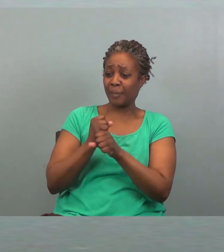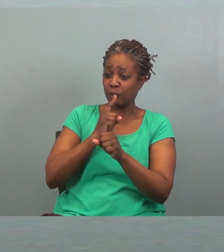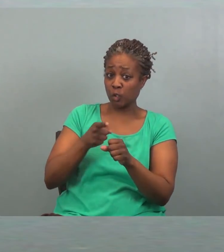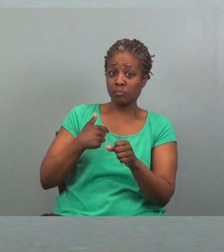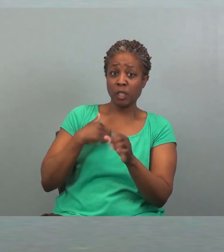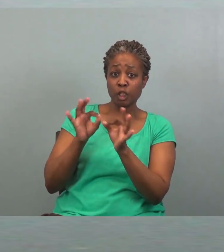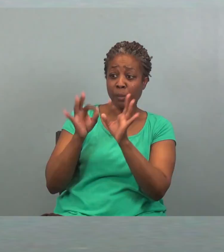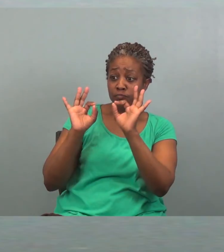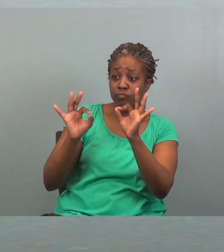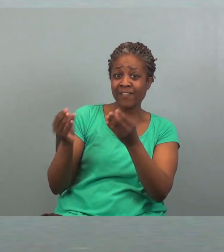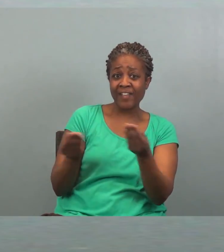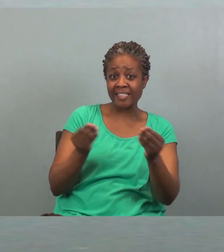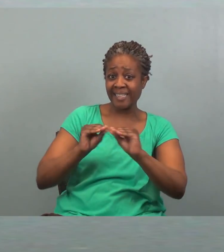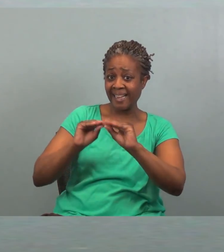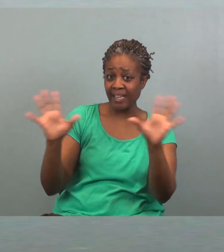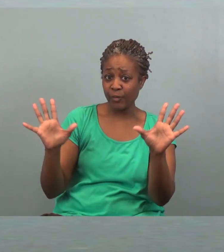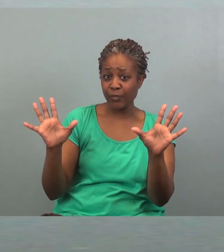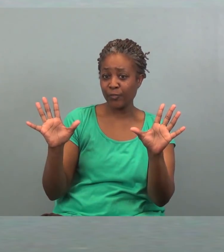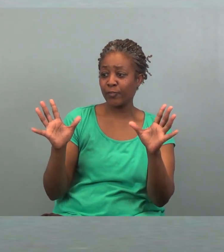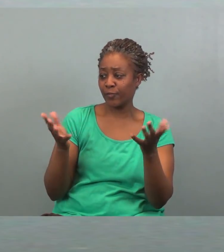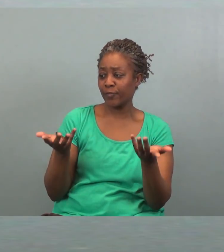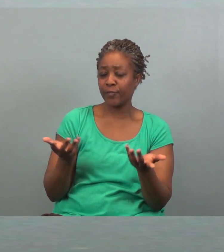We want to make certain that our interpretation and facilitation of communication is clear.